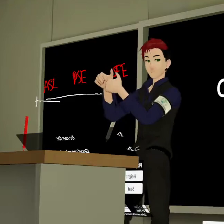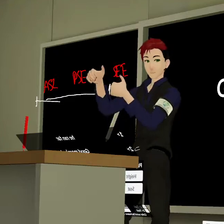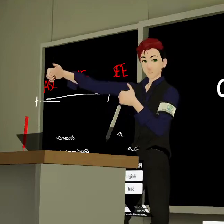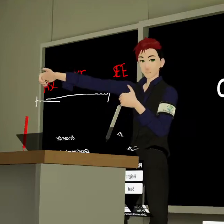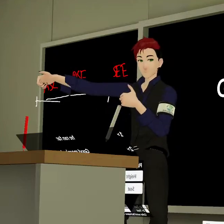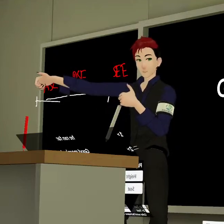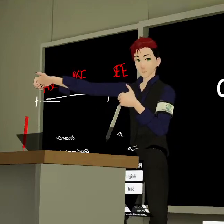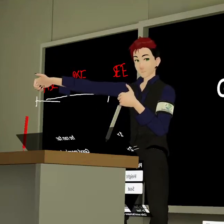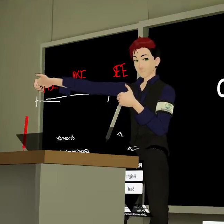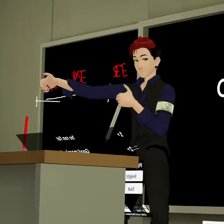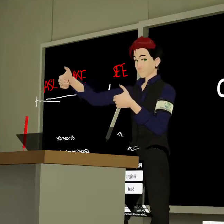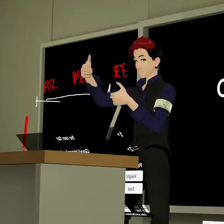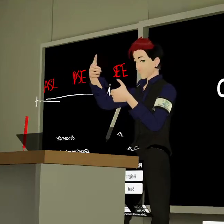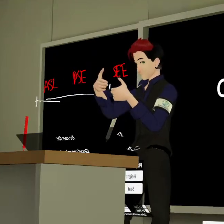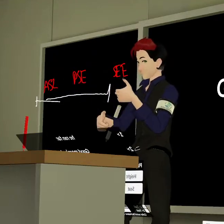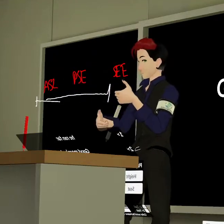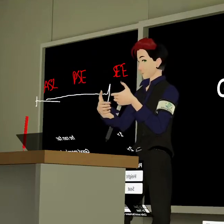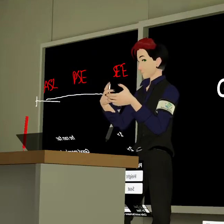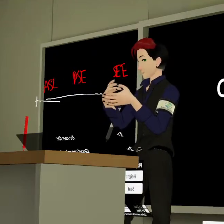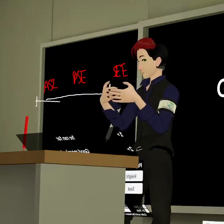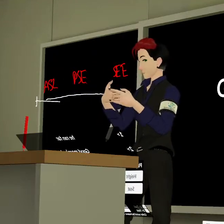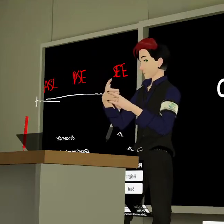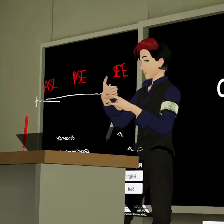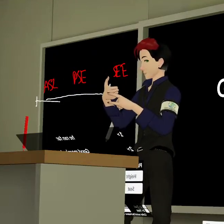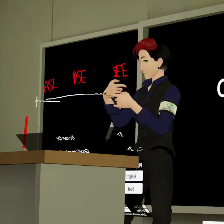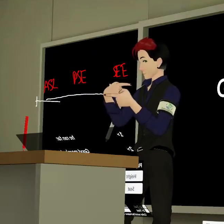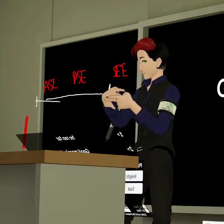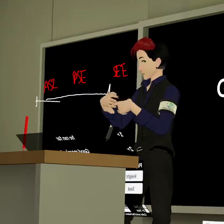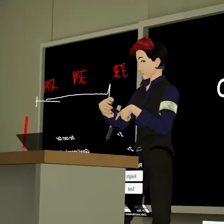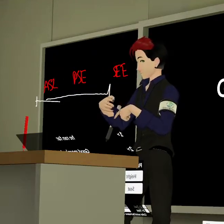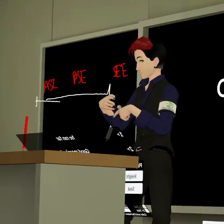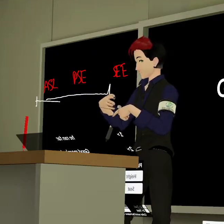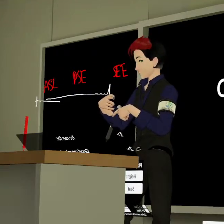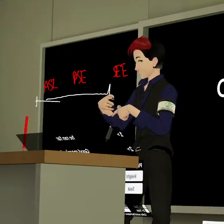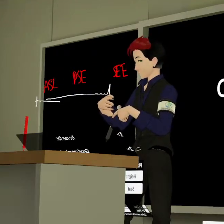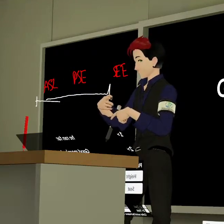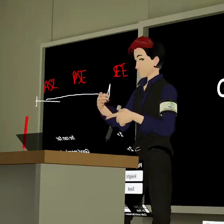ran far each part has a sign